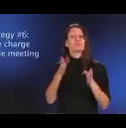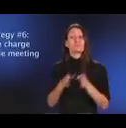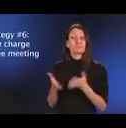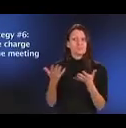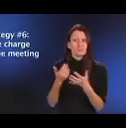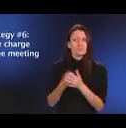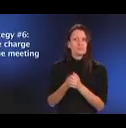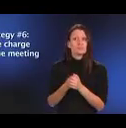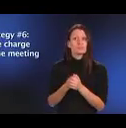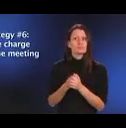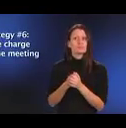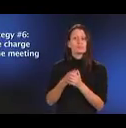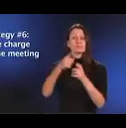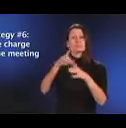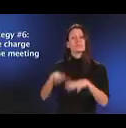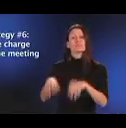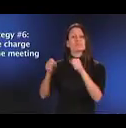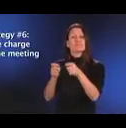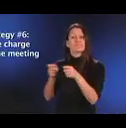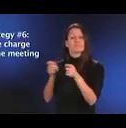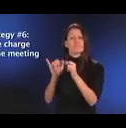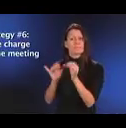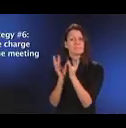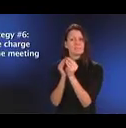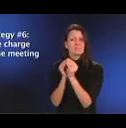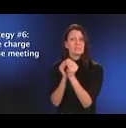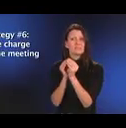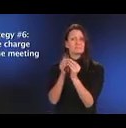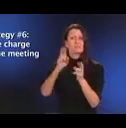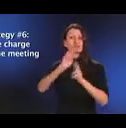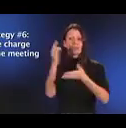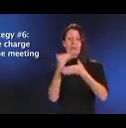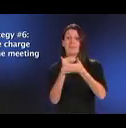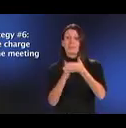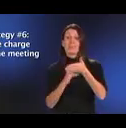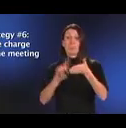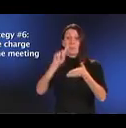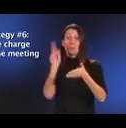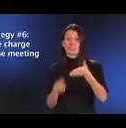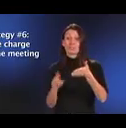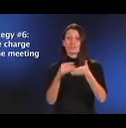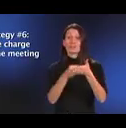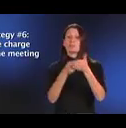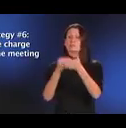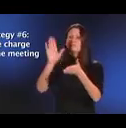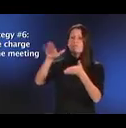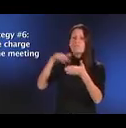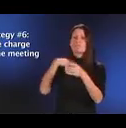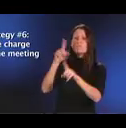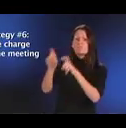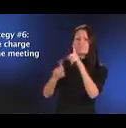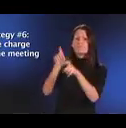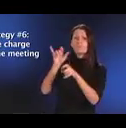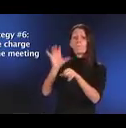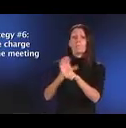And another strategy, take charge of the meeting. The peer can use their list of questions to guide the appointment.